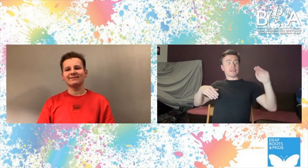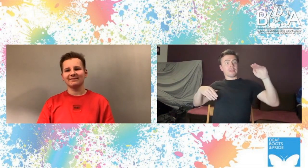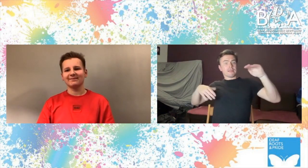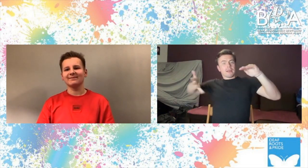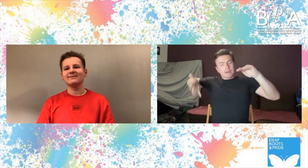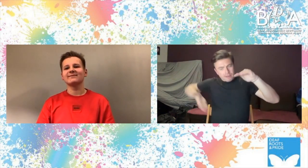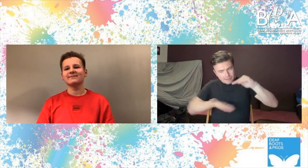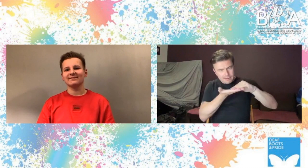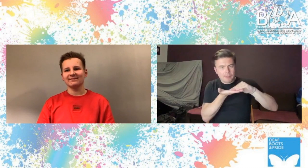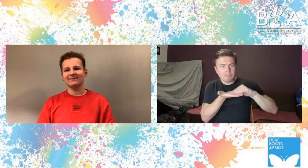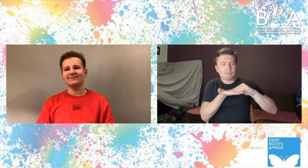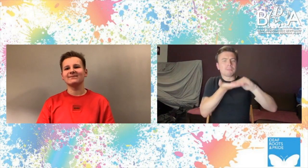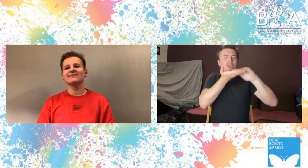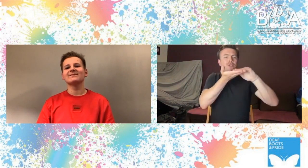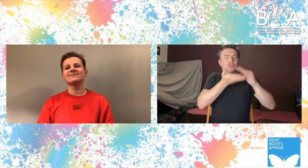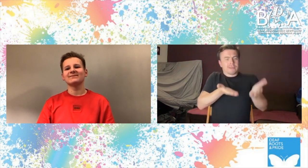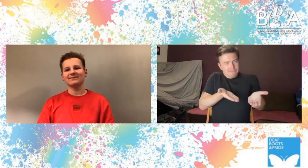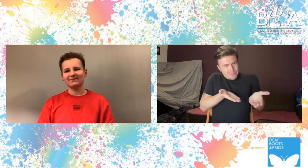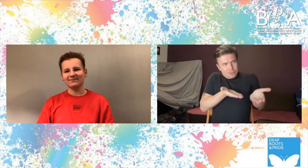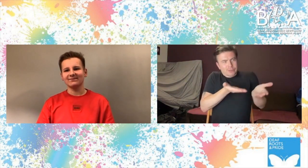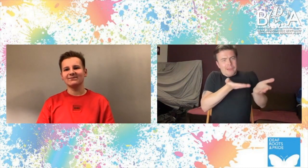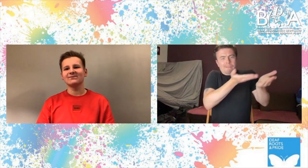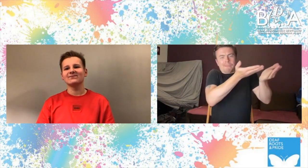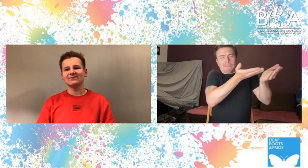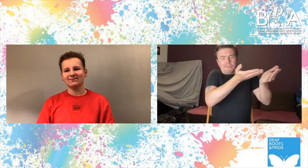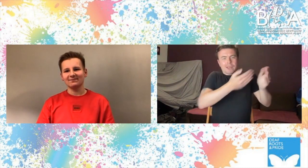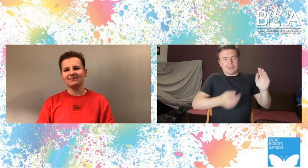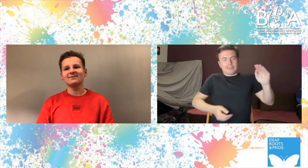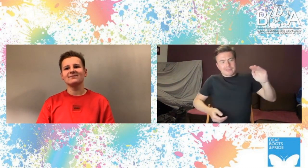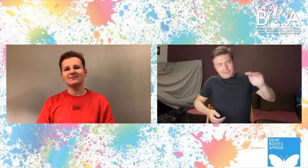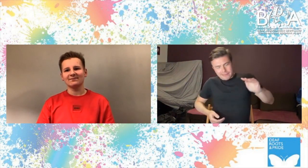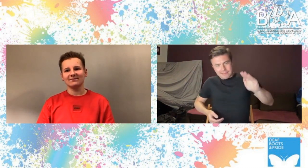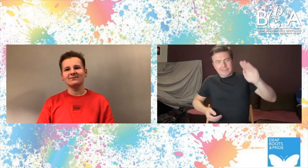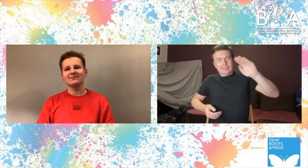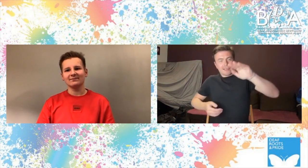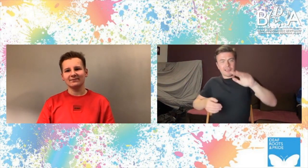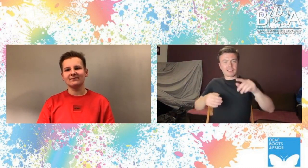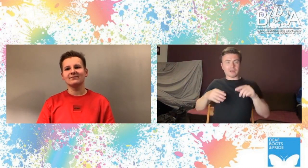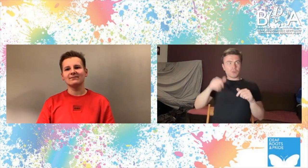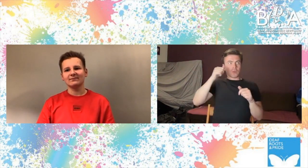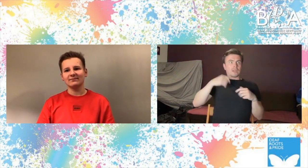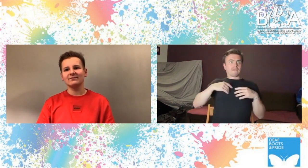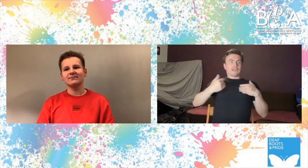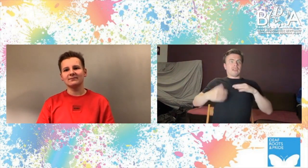start to fall, they will lift you. When your confidence is dropping there are